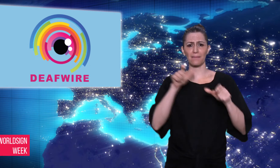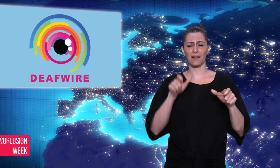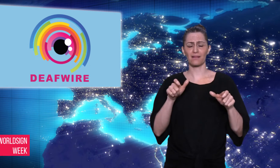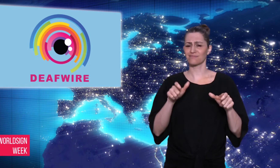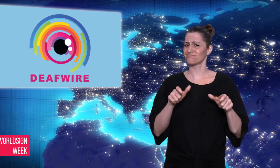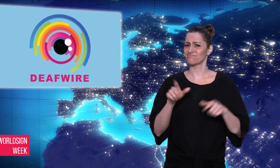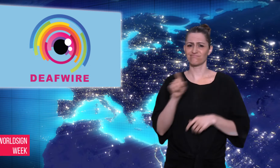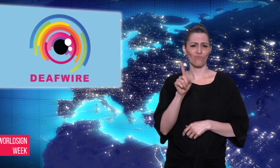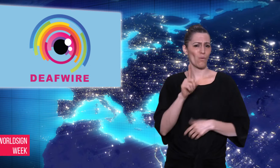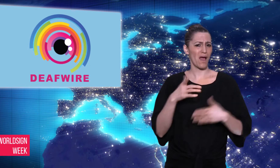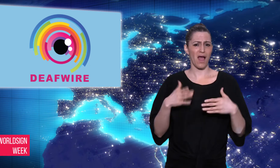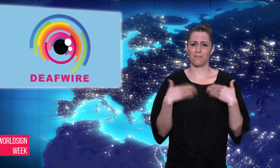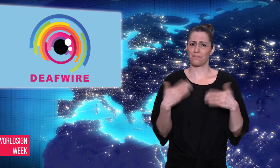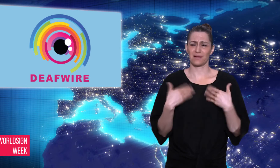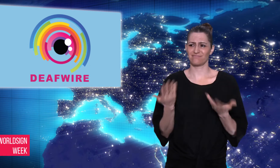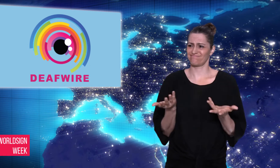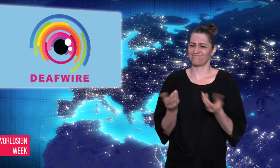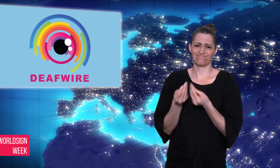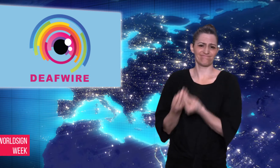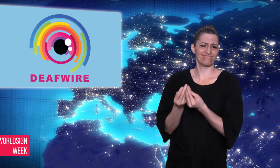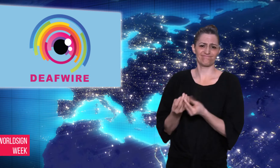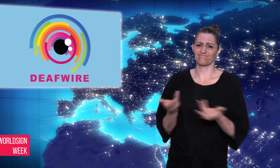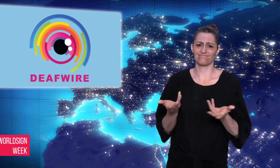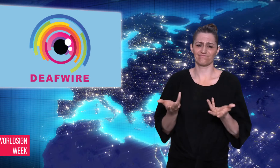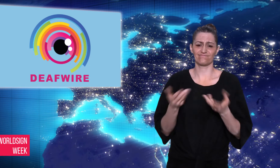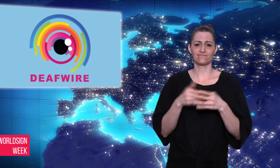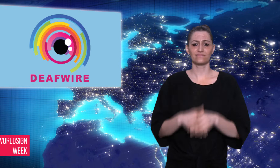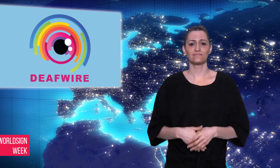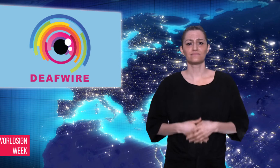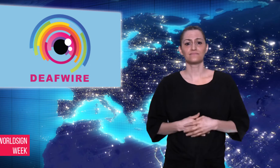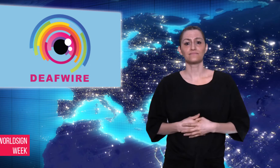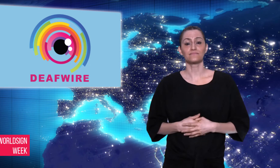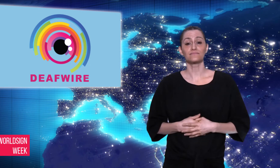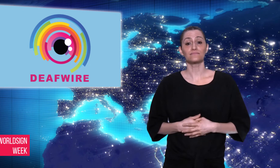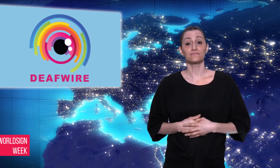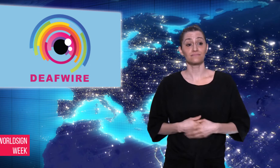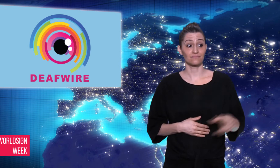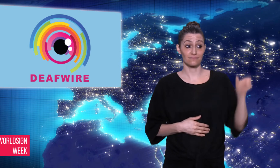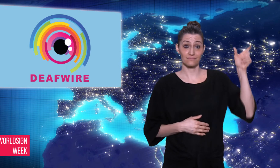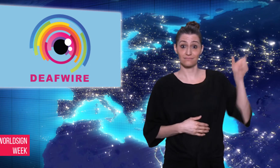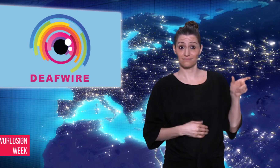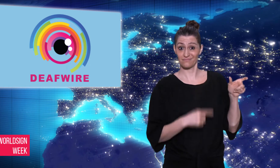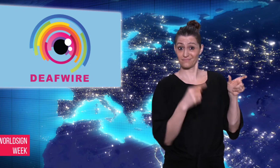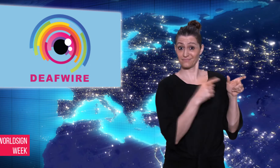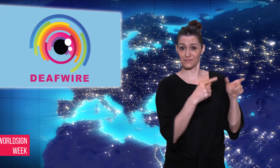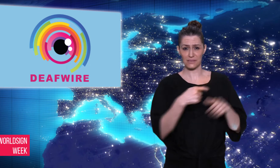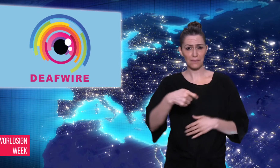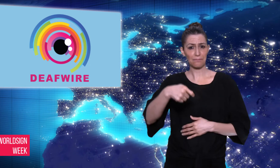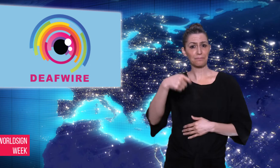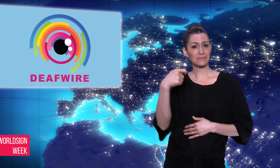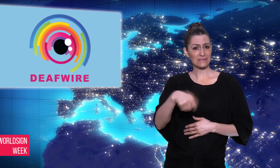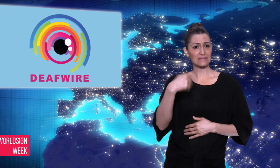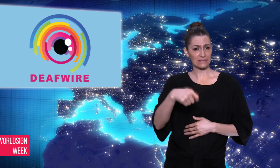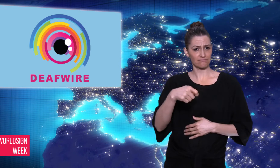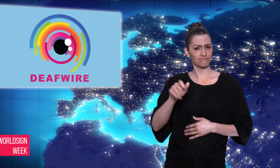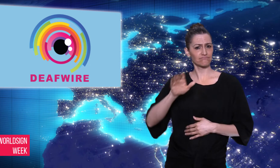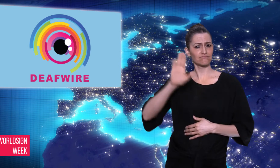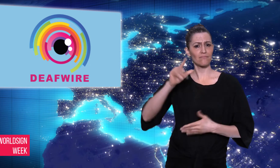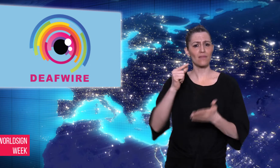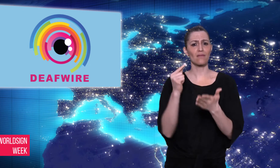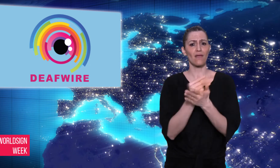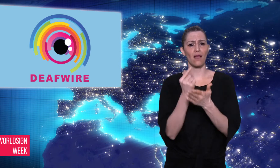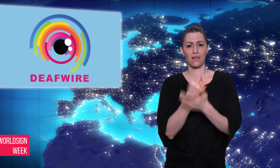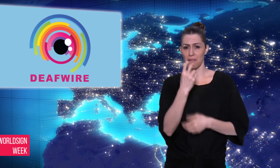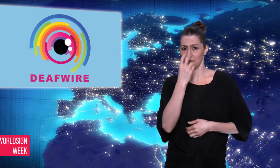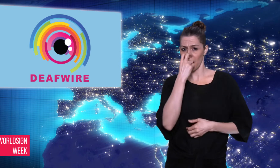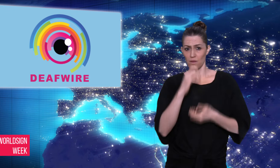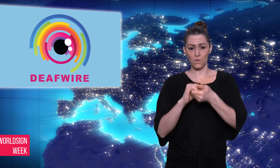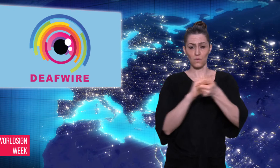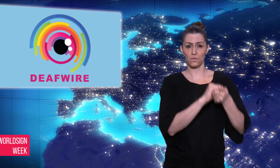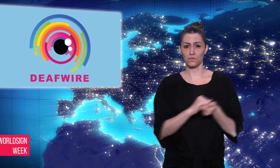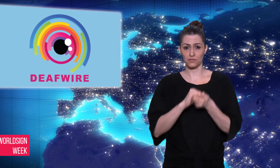incentives that creates more jobs. Even after he apologized,